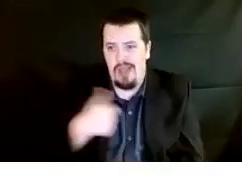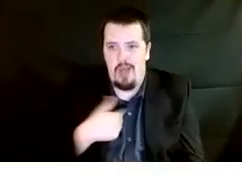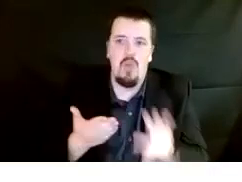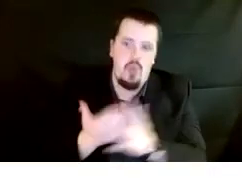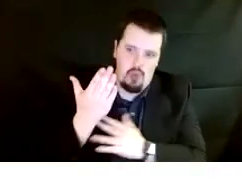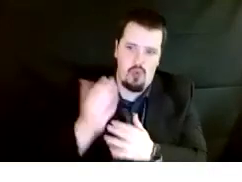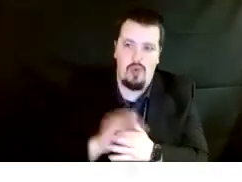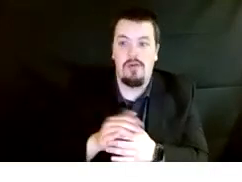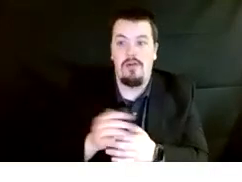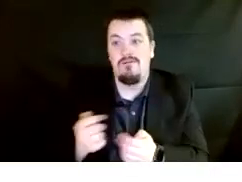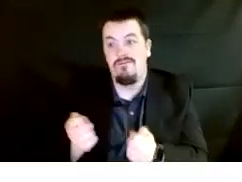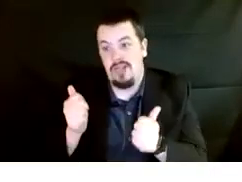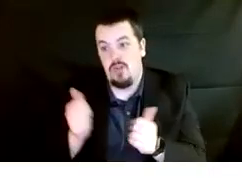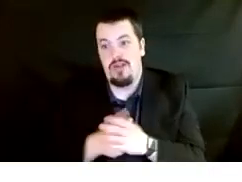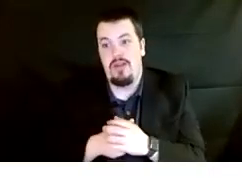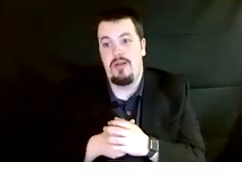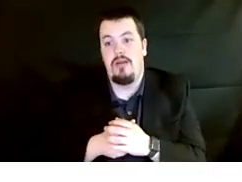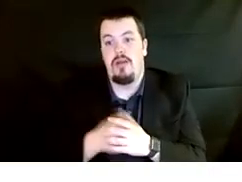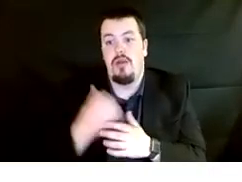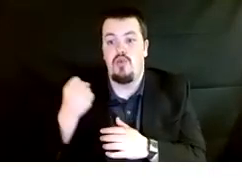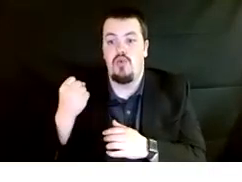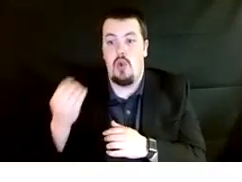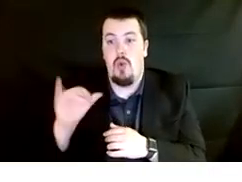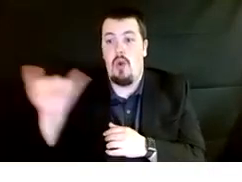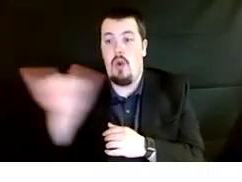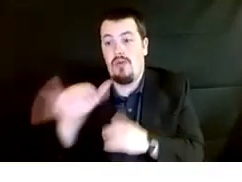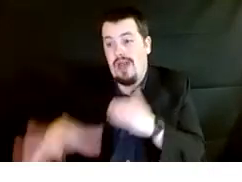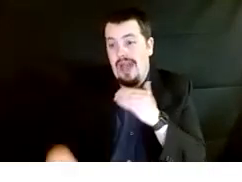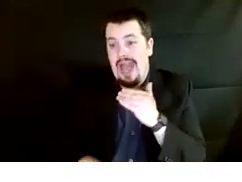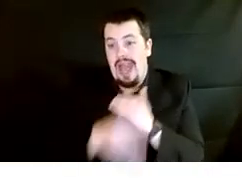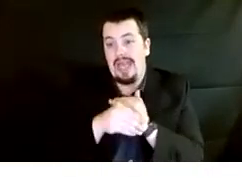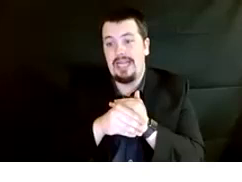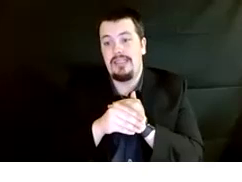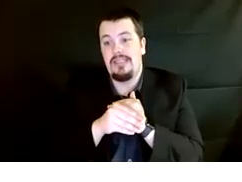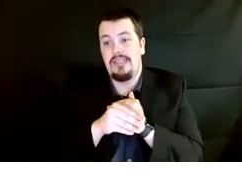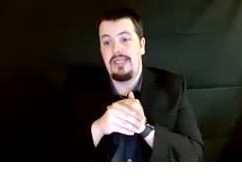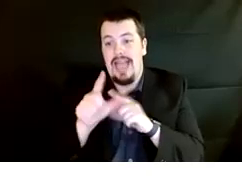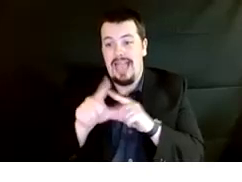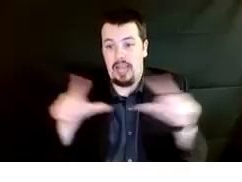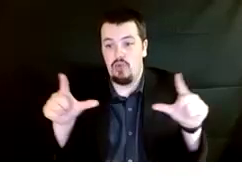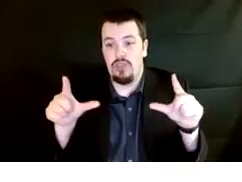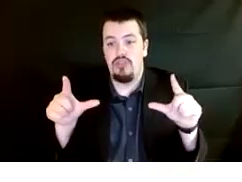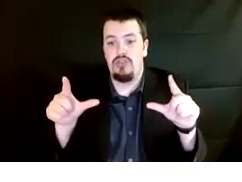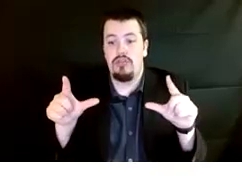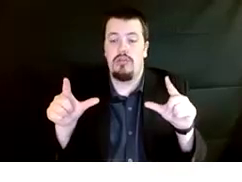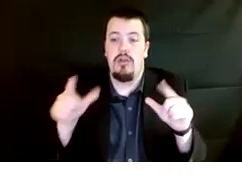pretty quickly um so we also added um language in the document